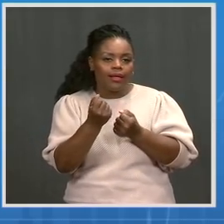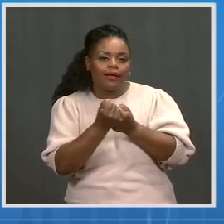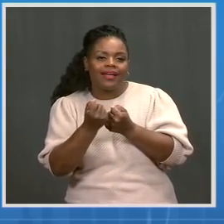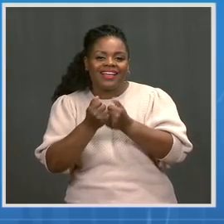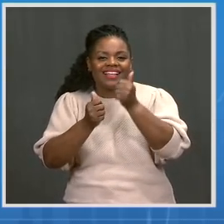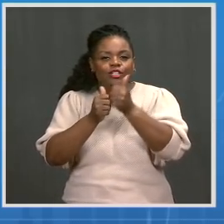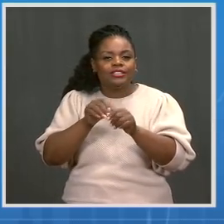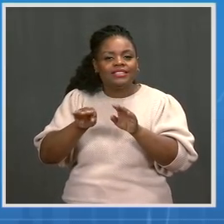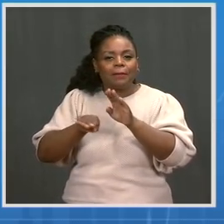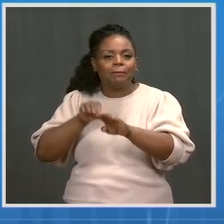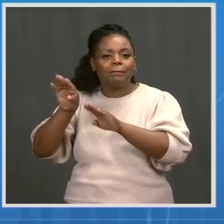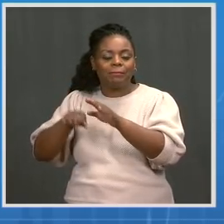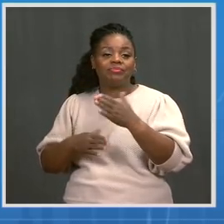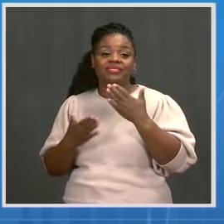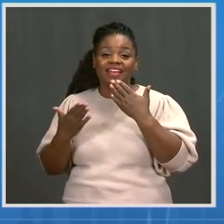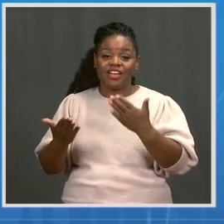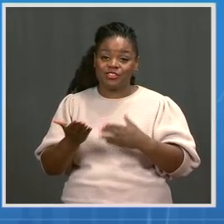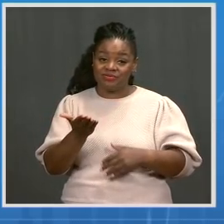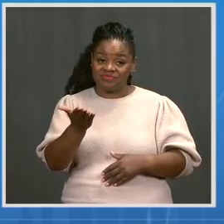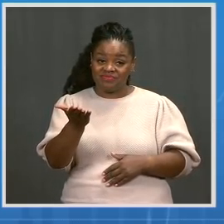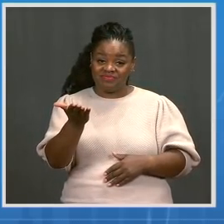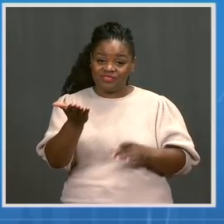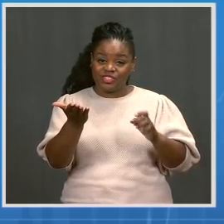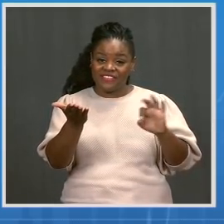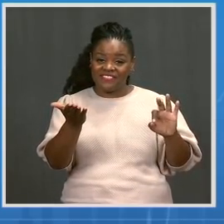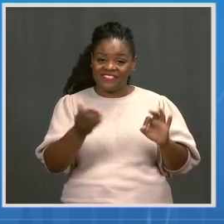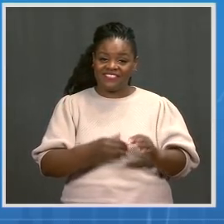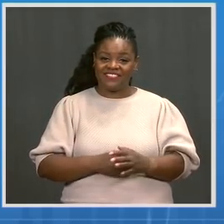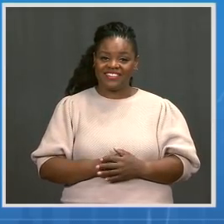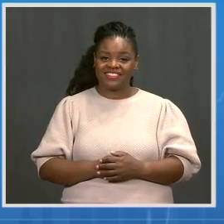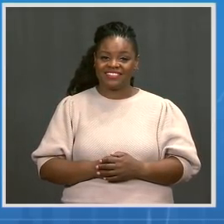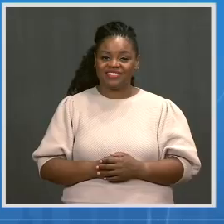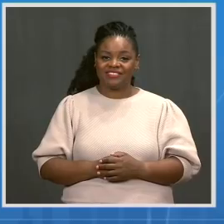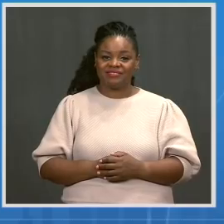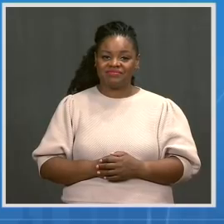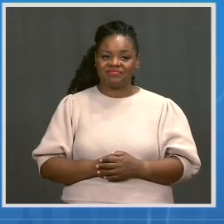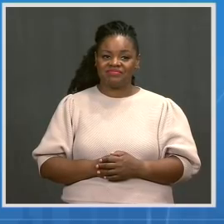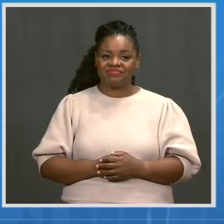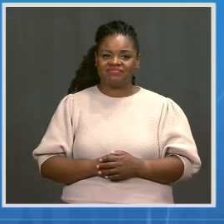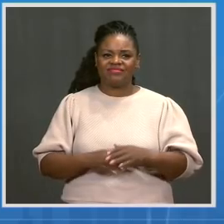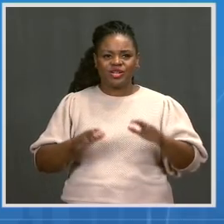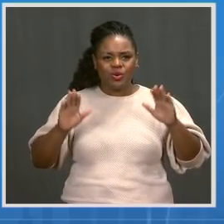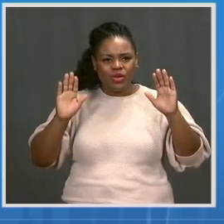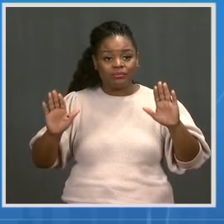And I'll turn it back over to Jeff. Mr. Zients: Wonderful. Thank you, Doctors. Now let's open it up for a few questions.